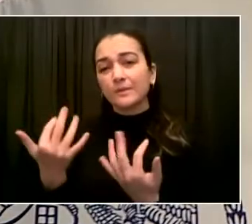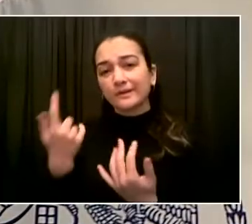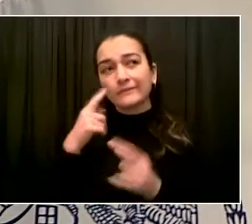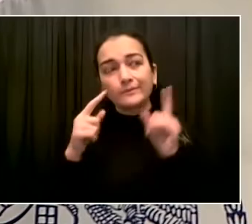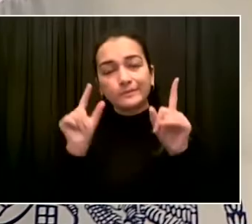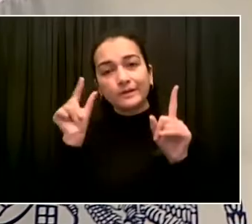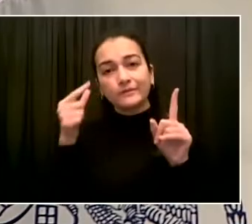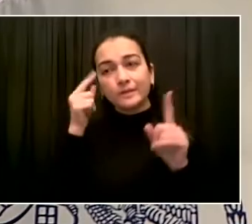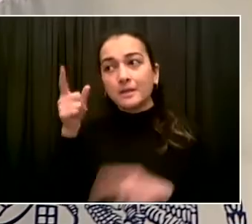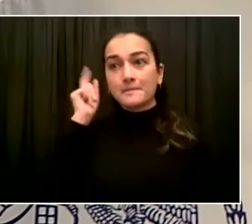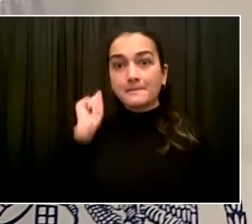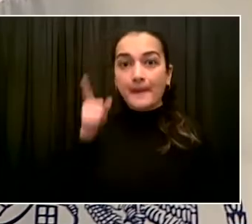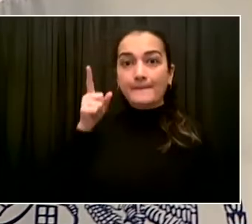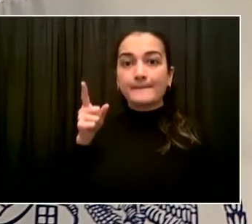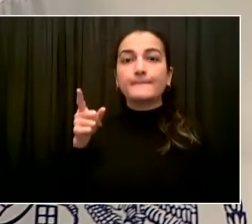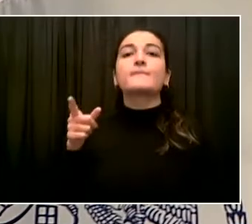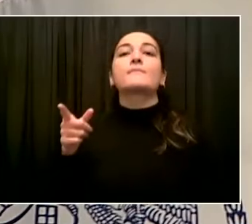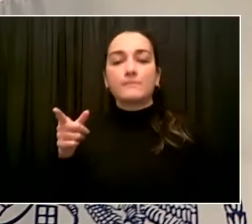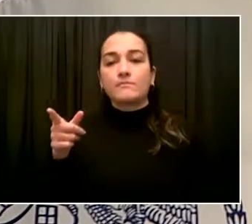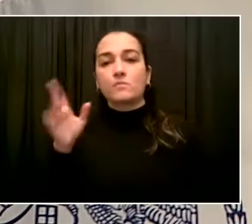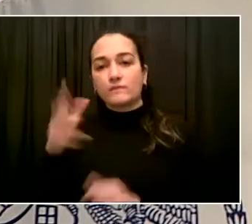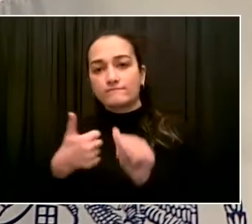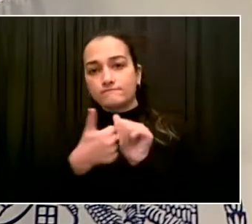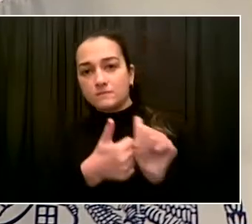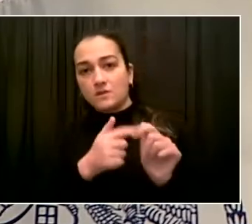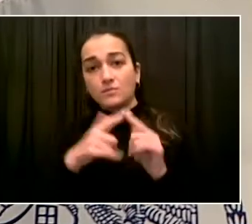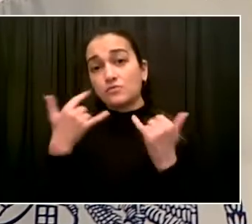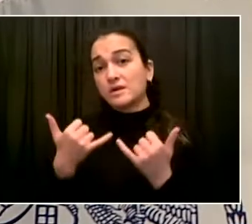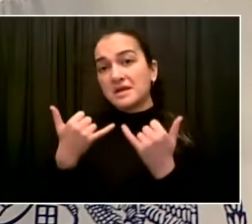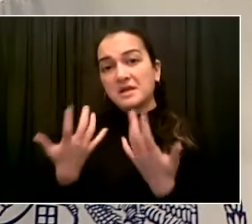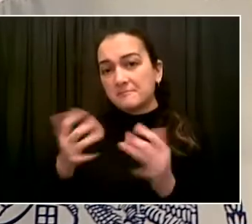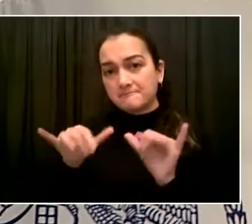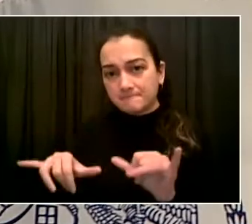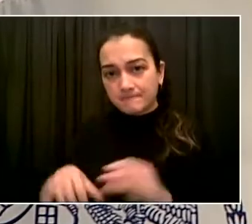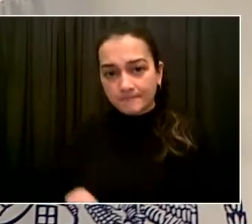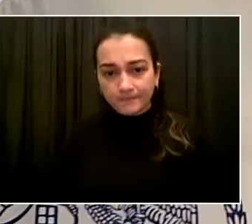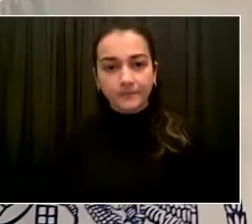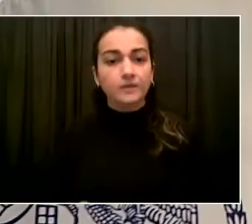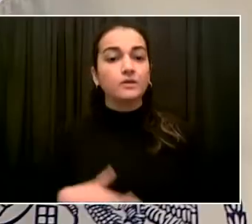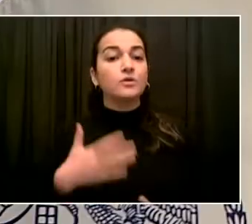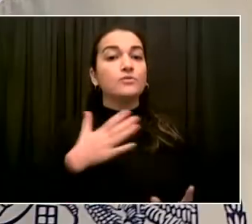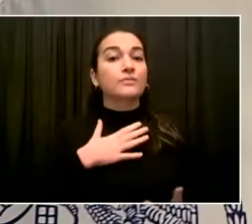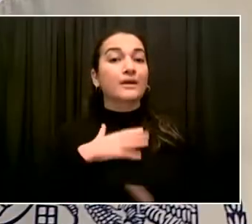WE DID LEAVE THE WAY TO OUR EMPLOYEES AND THAT'S BEEN INCREDIBLY SUCCESSFUL.